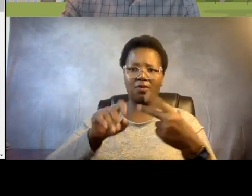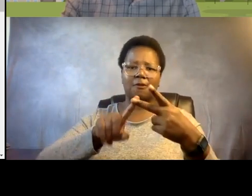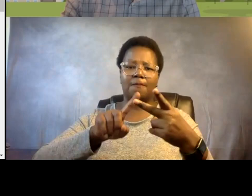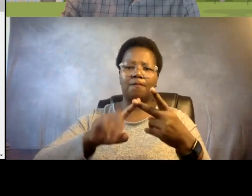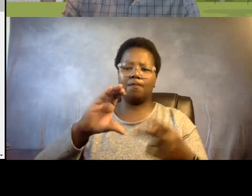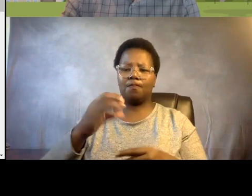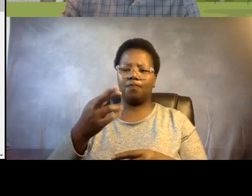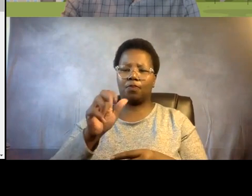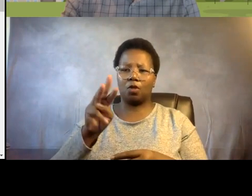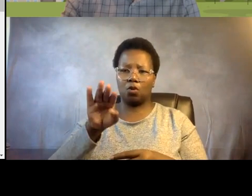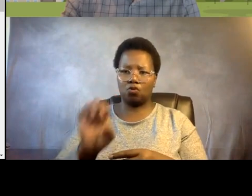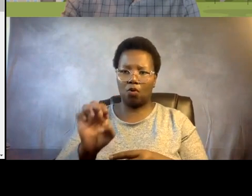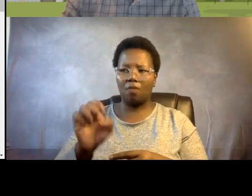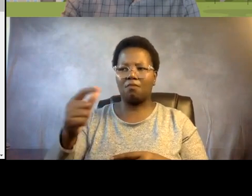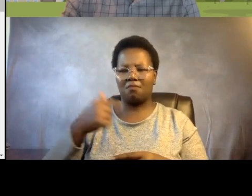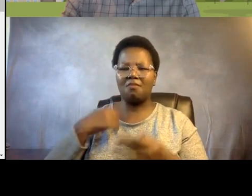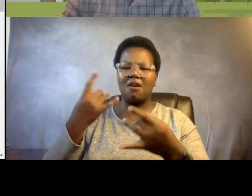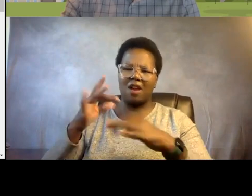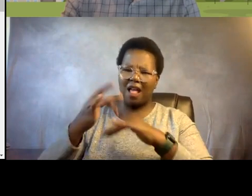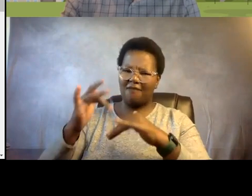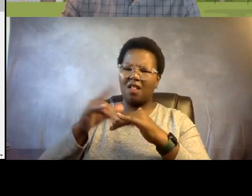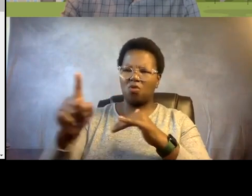that's what Jon's going to be using. He'll go to this page and activate